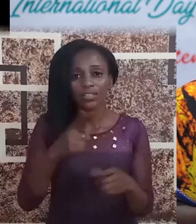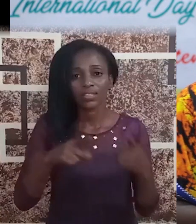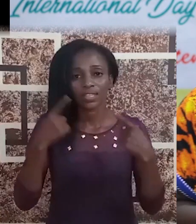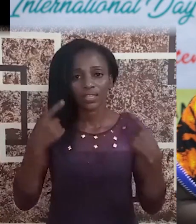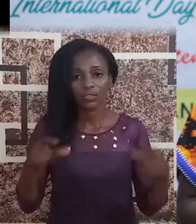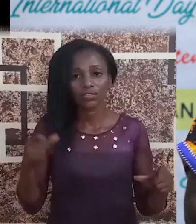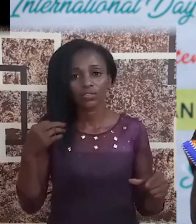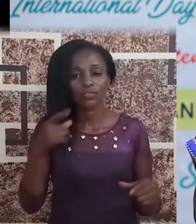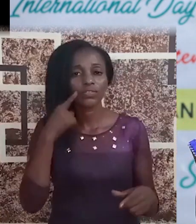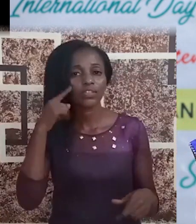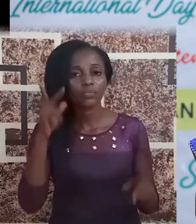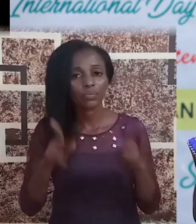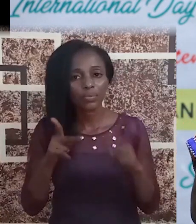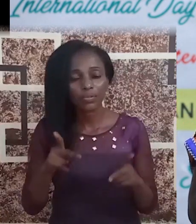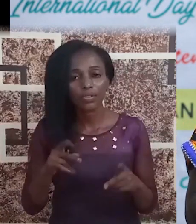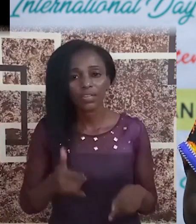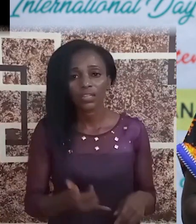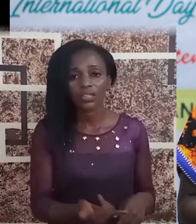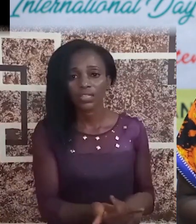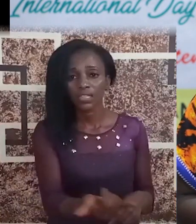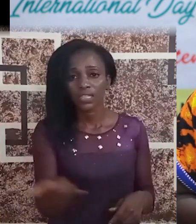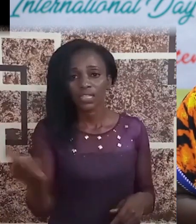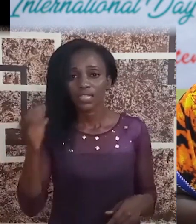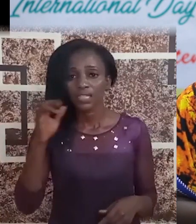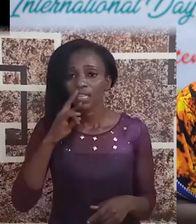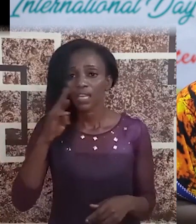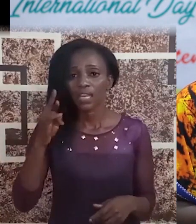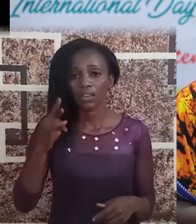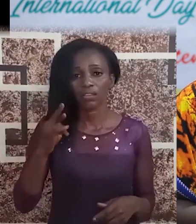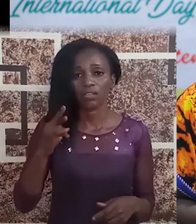The national sign languages are “natural sign languages of Deaf people…